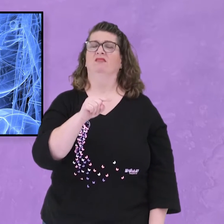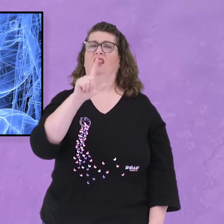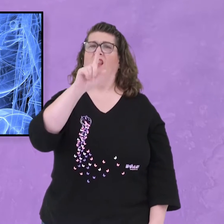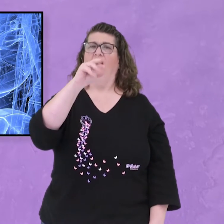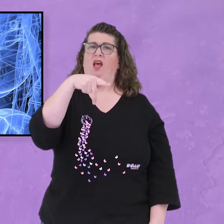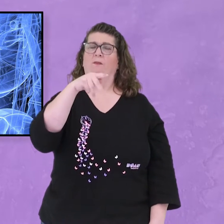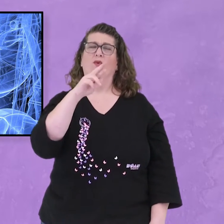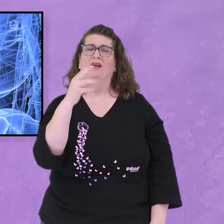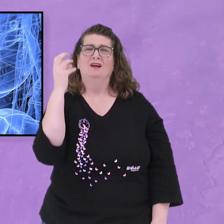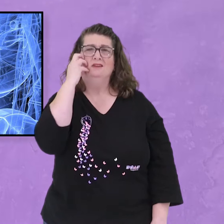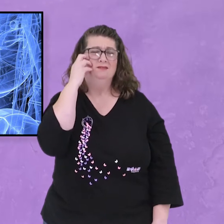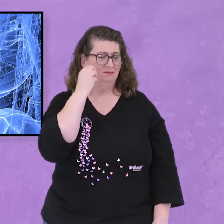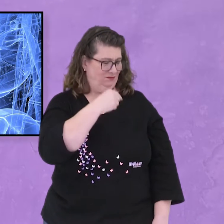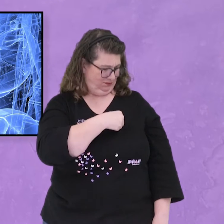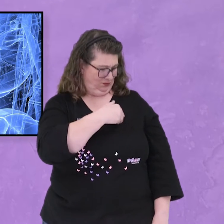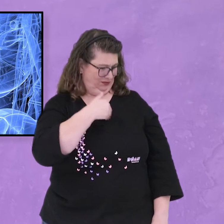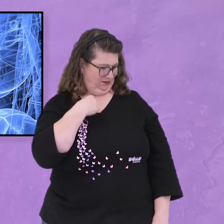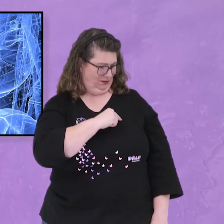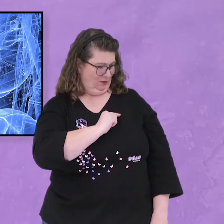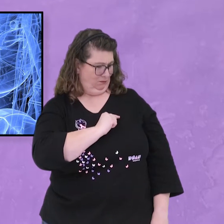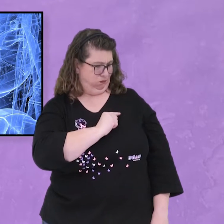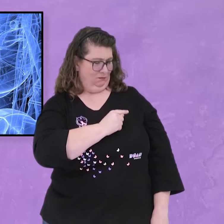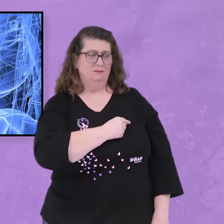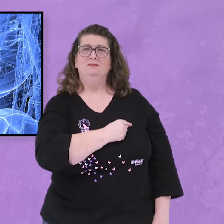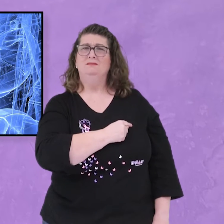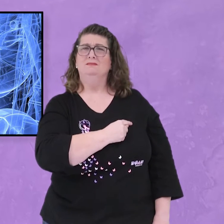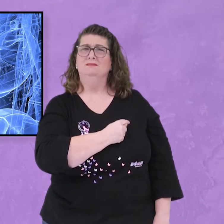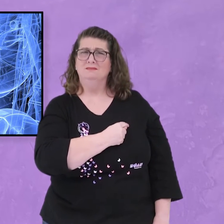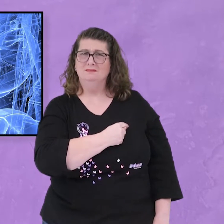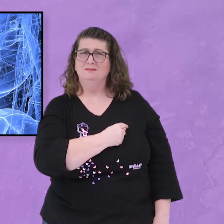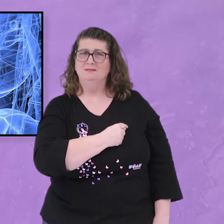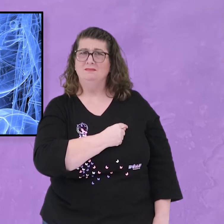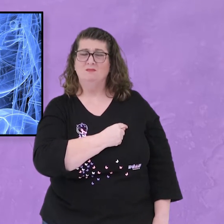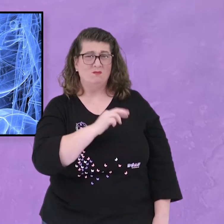a lump or thickening in your breast tissue,